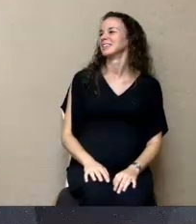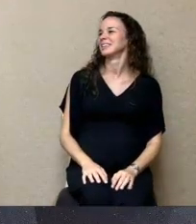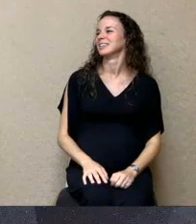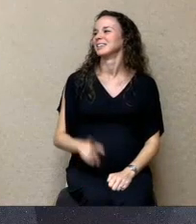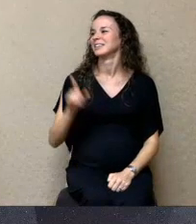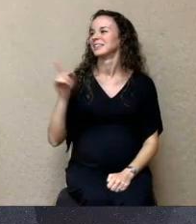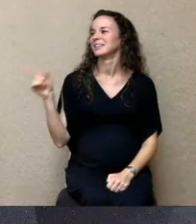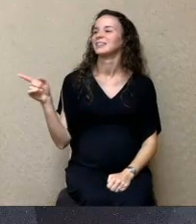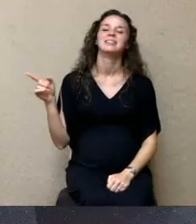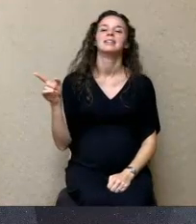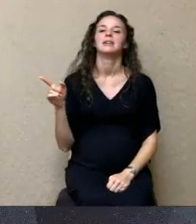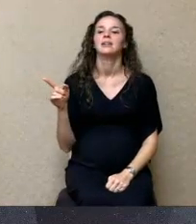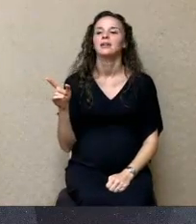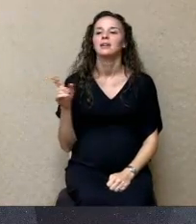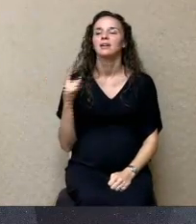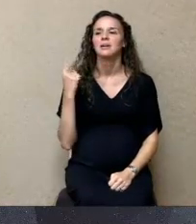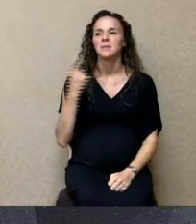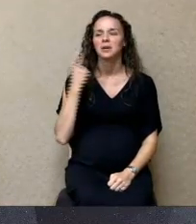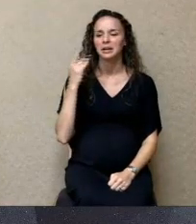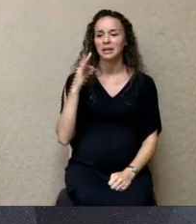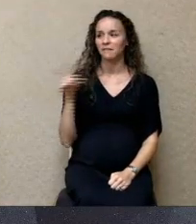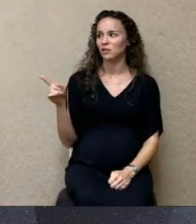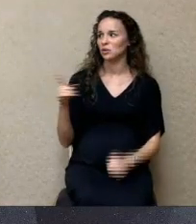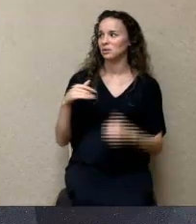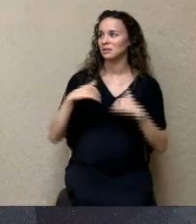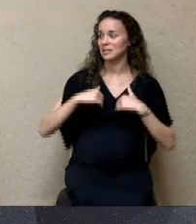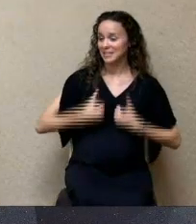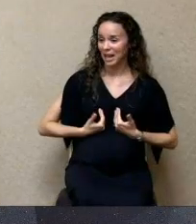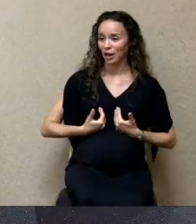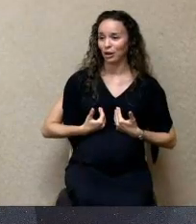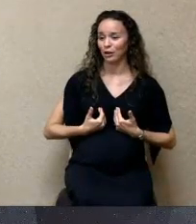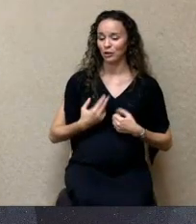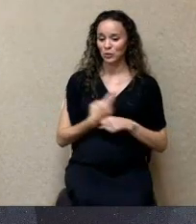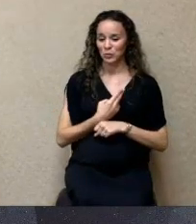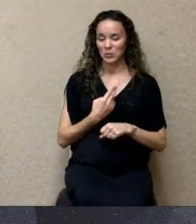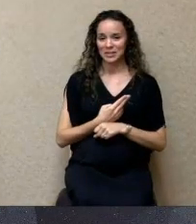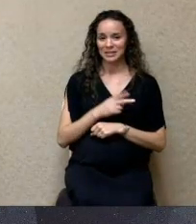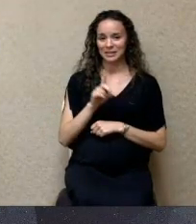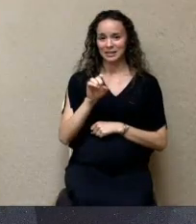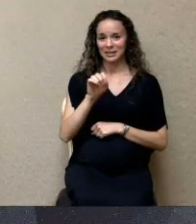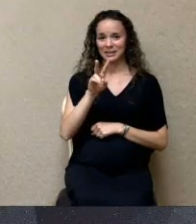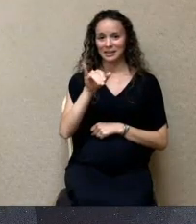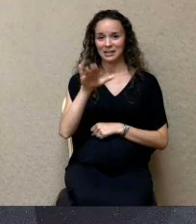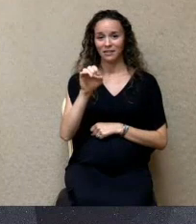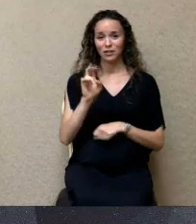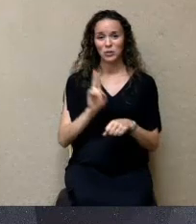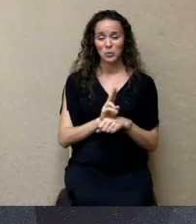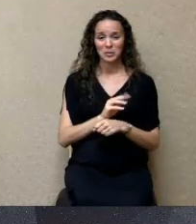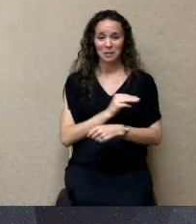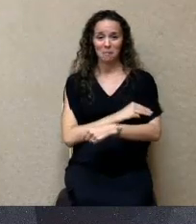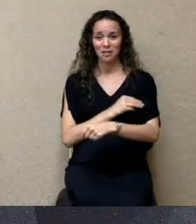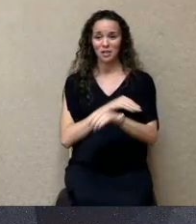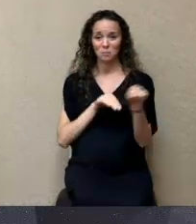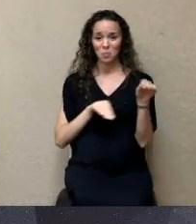I just wanted to know if it's exhausting operating the device because you're using muscle movements all the time.